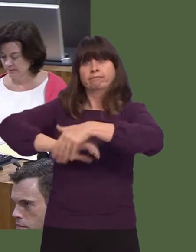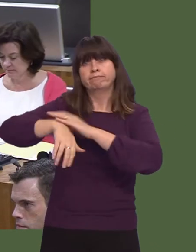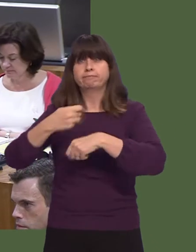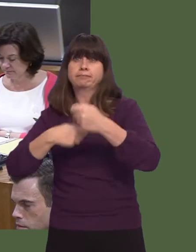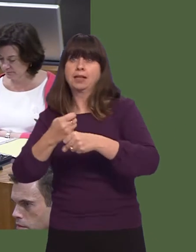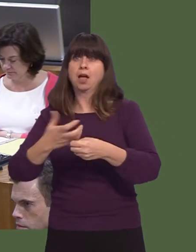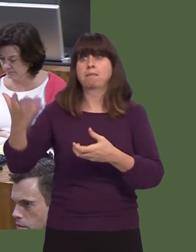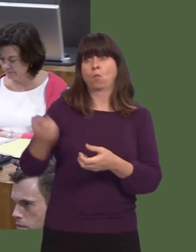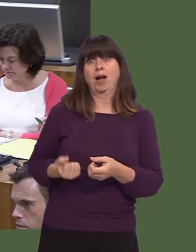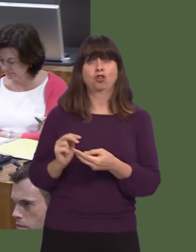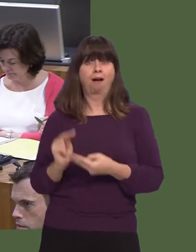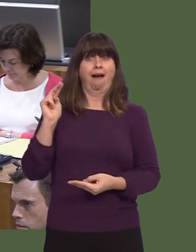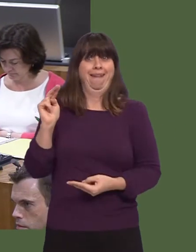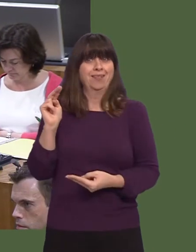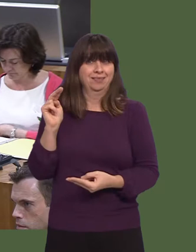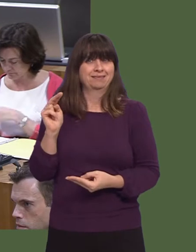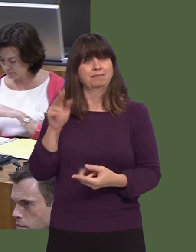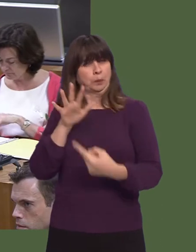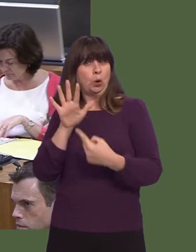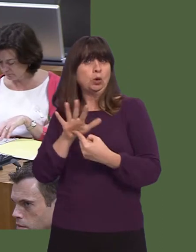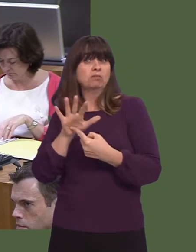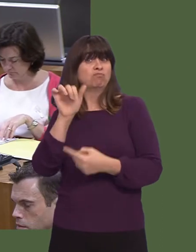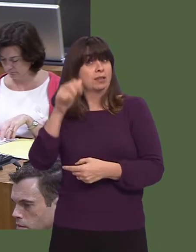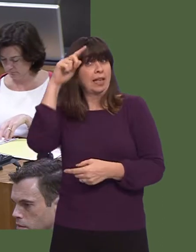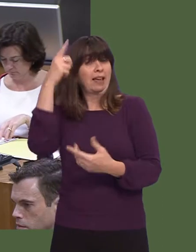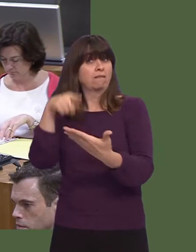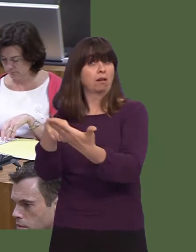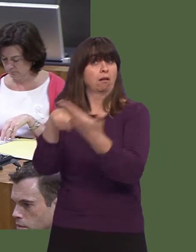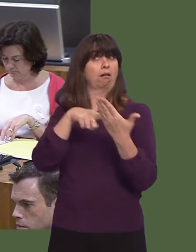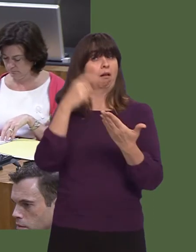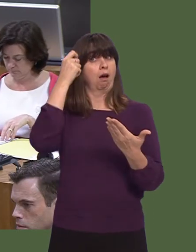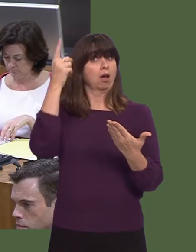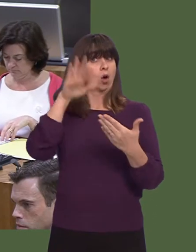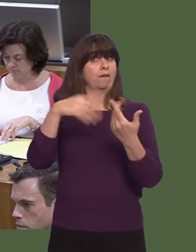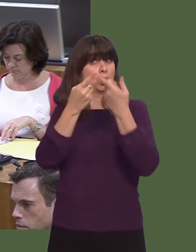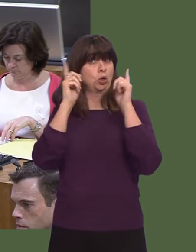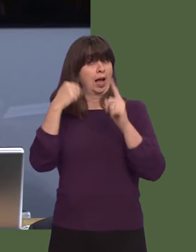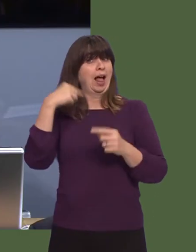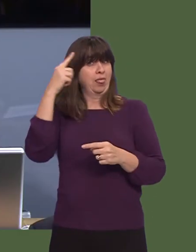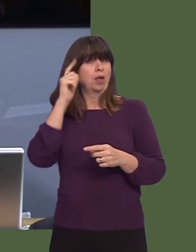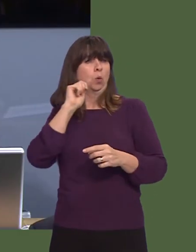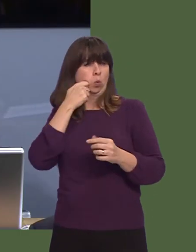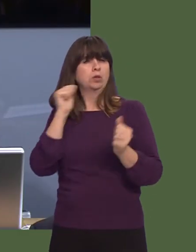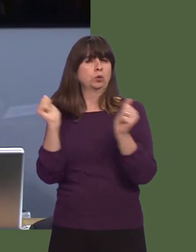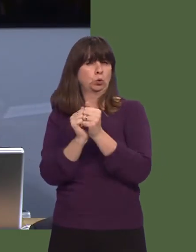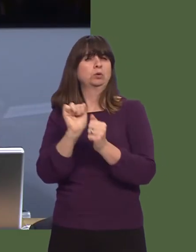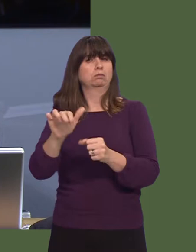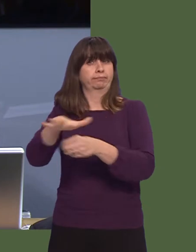terms of their income. So, if there were such a proposal to be made, it would be something, I think, which would be helpful to the local economy.